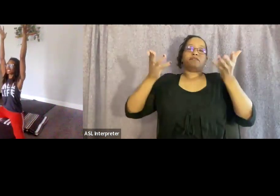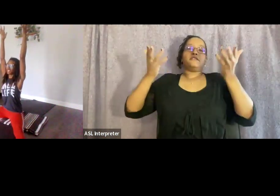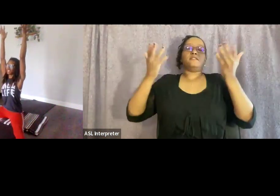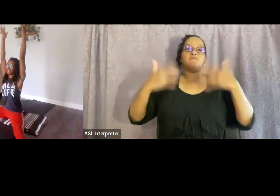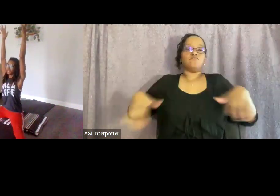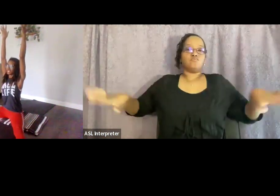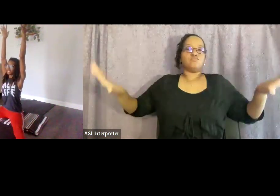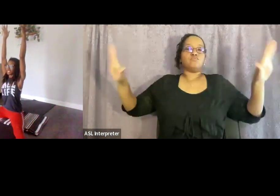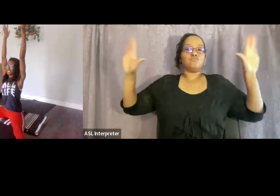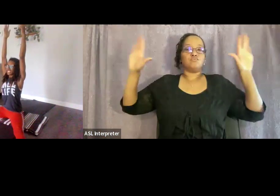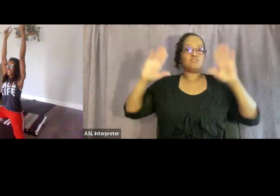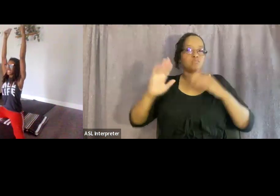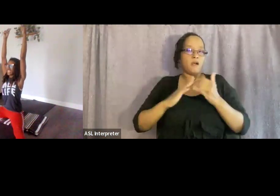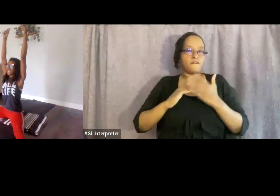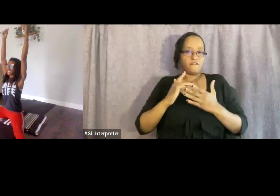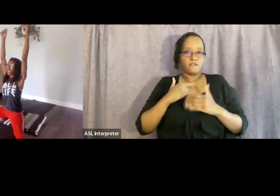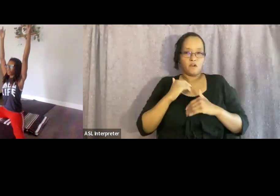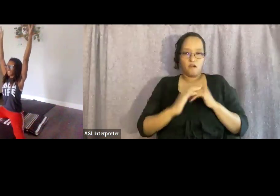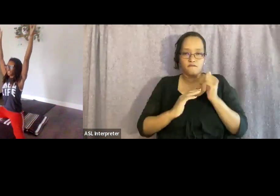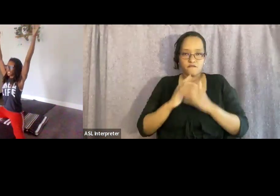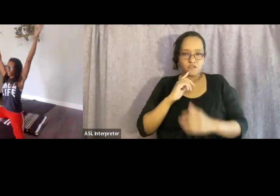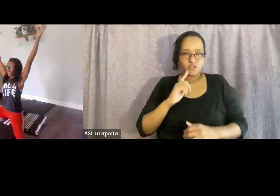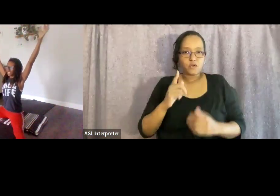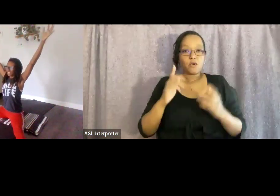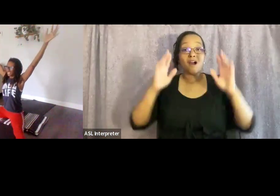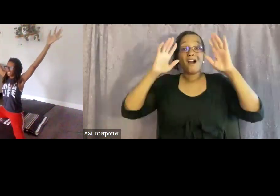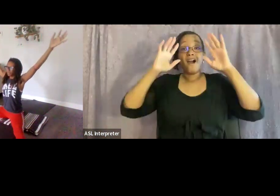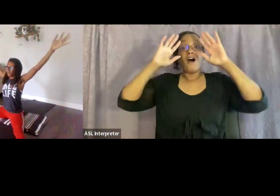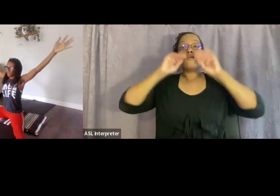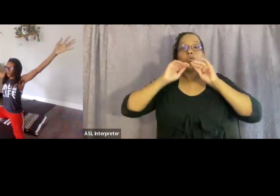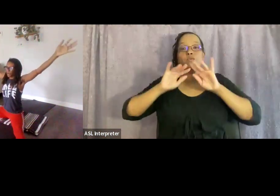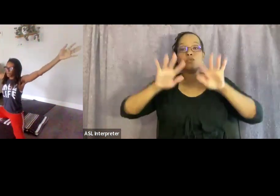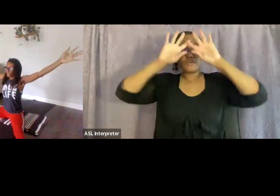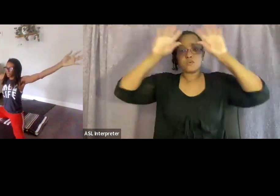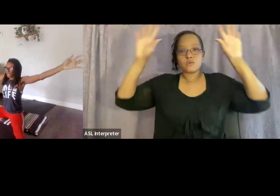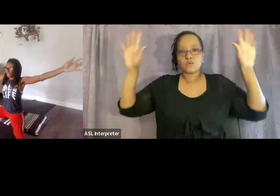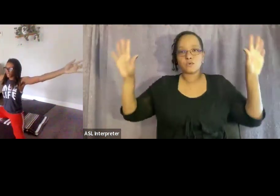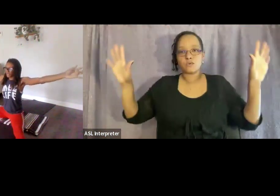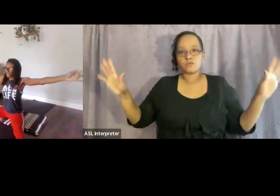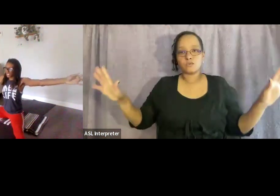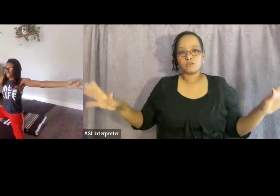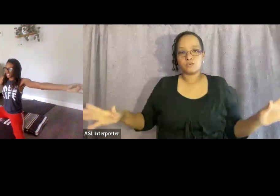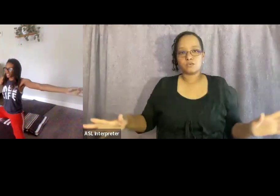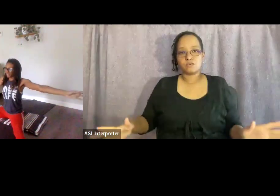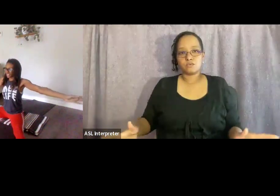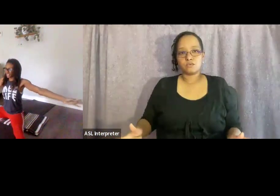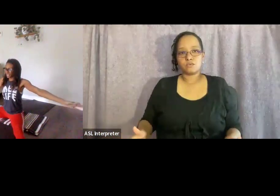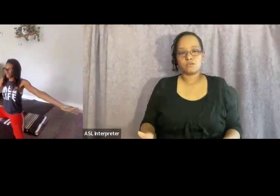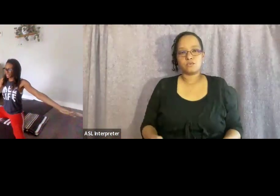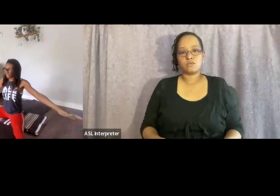And then exhale, bring everything back down. Maybe the arms come down to your sides, and back to the earth,